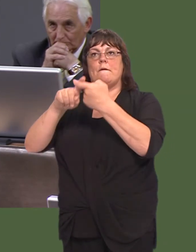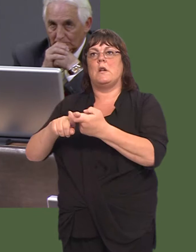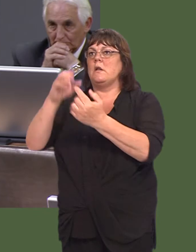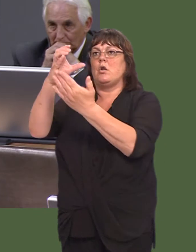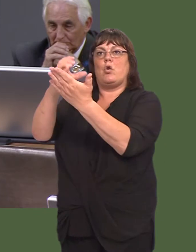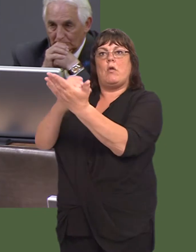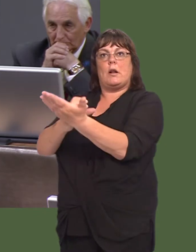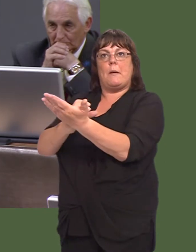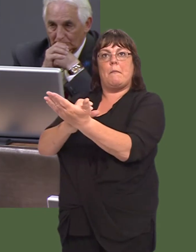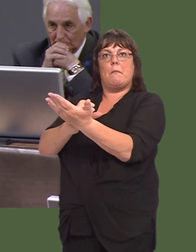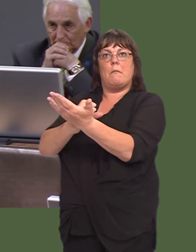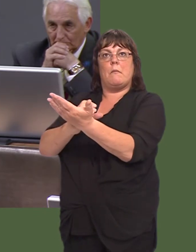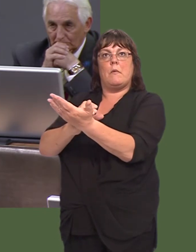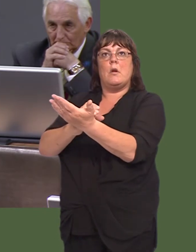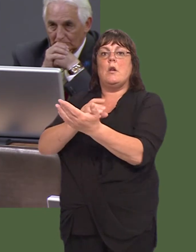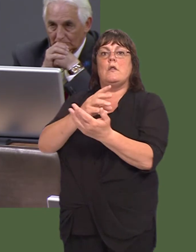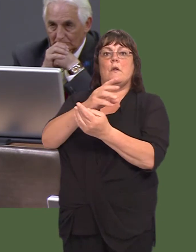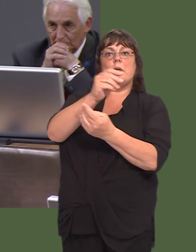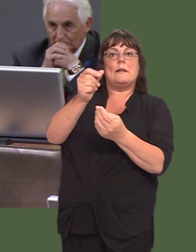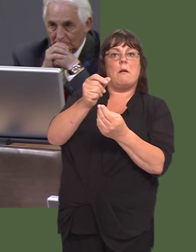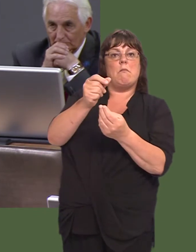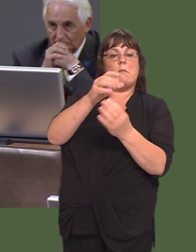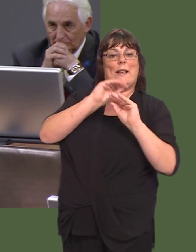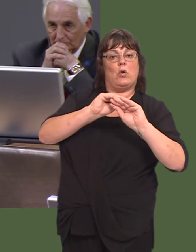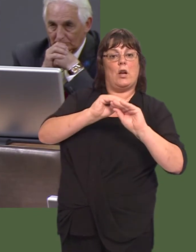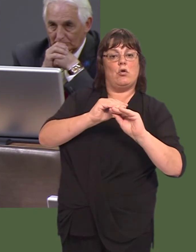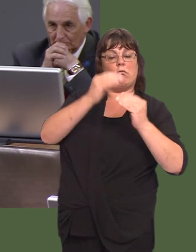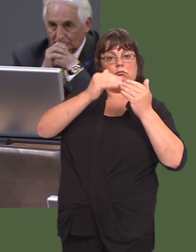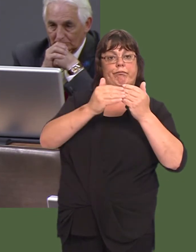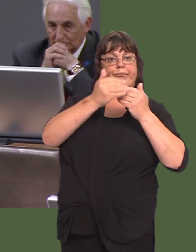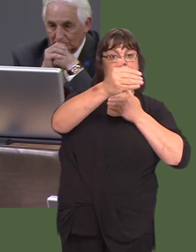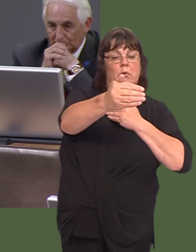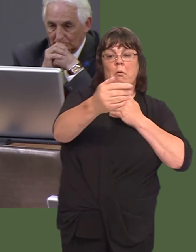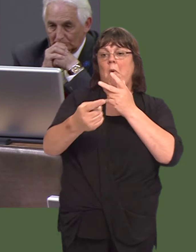As a result, the children may be ahead in some areas and behind in others.